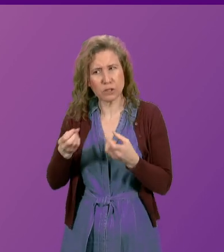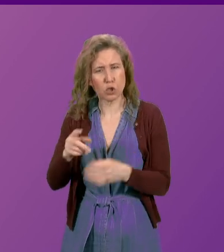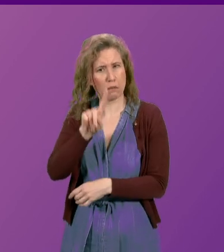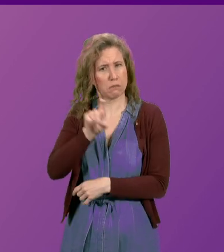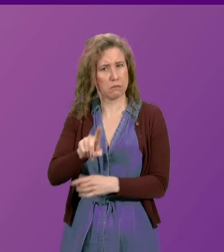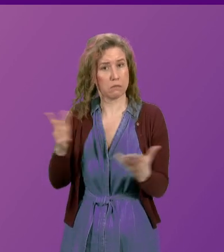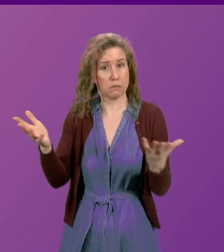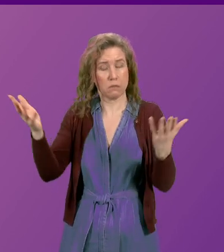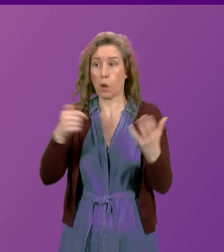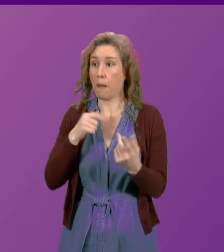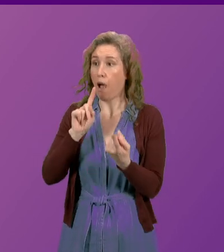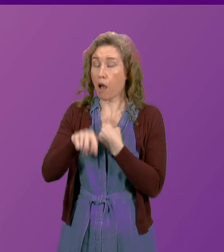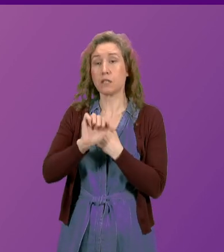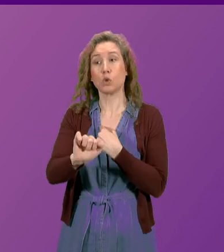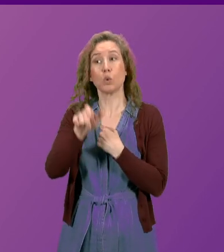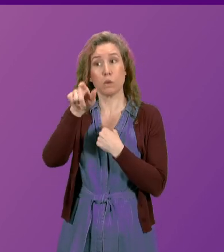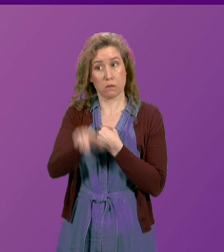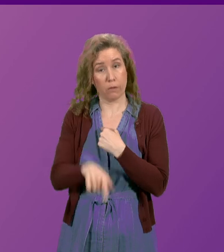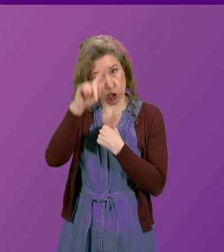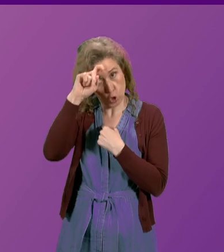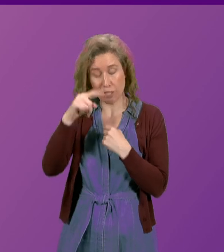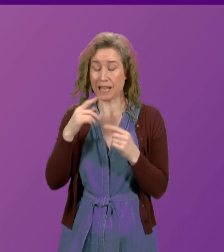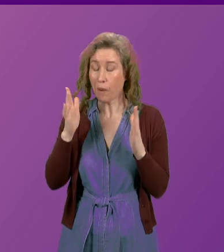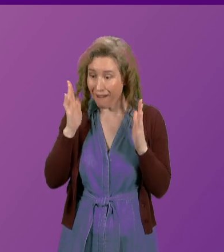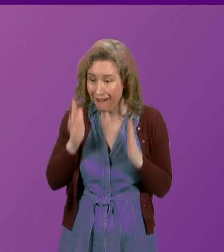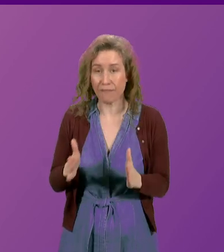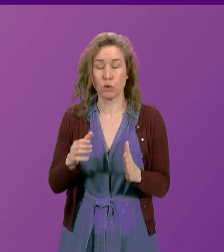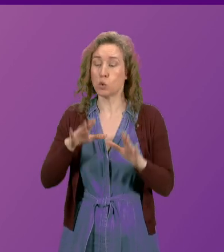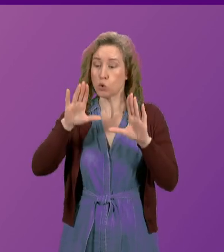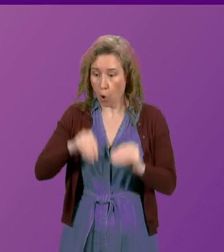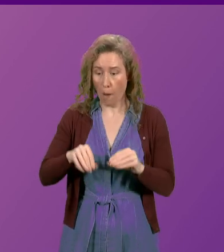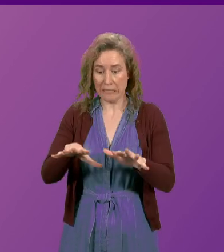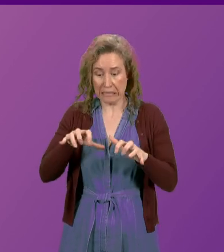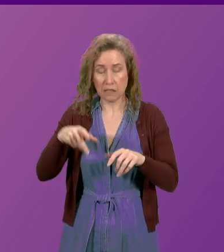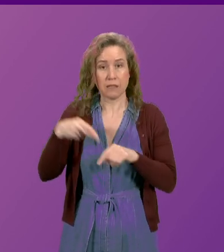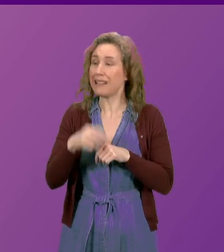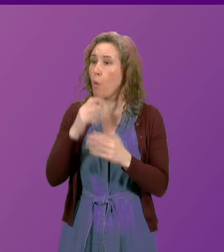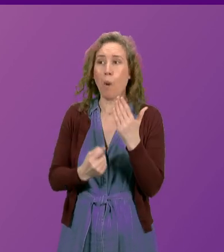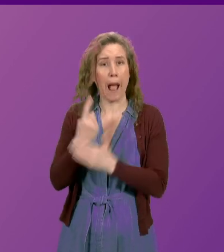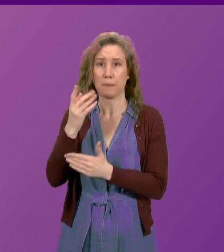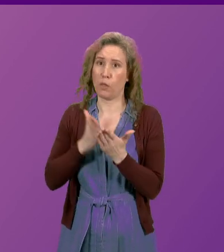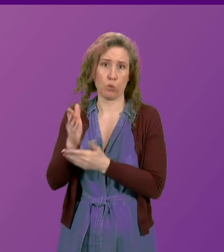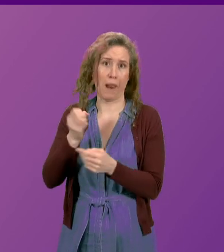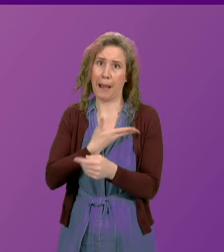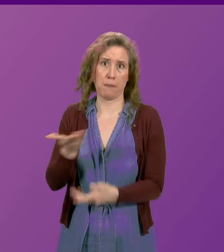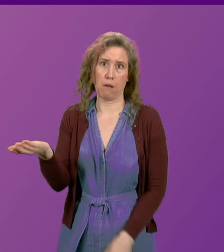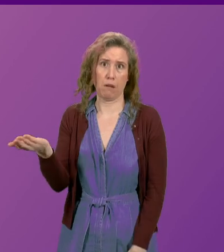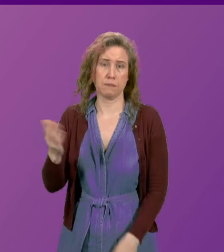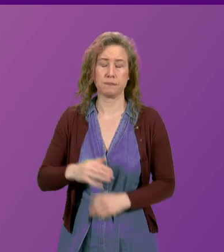My answer to that nurse is that we must have an end to austerity, and she will not get that from the Labour Government.